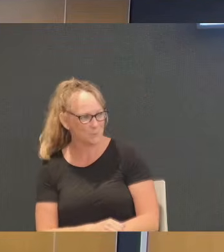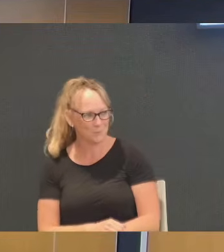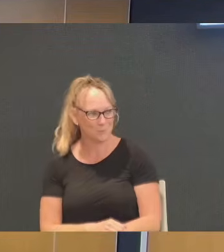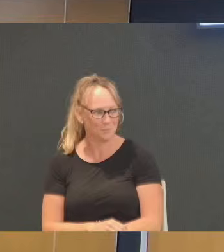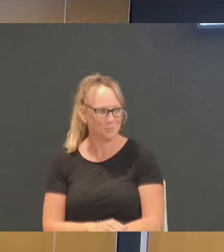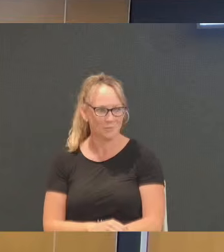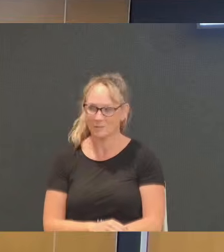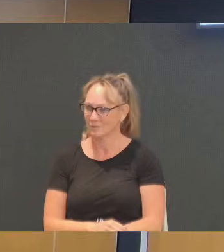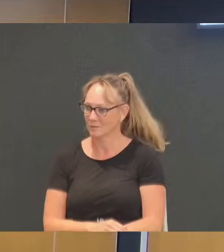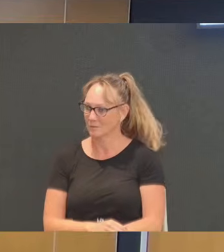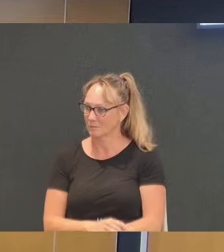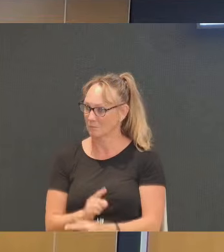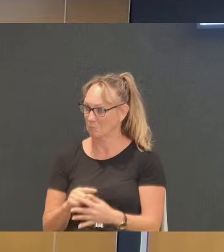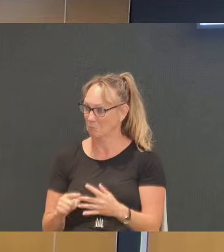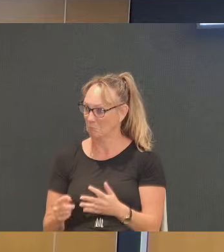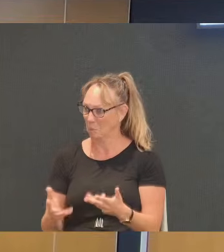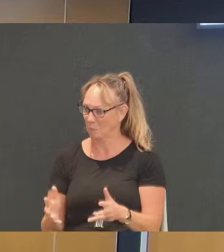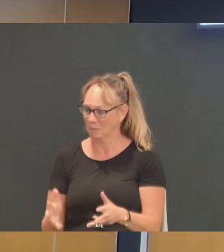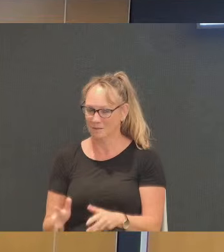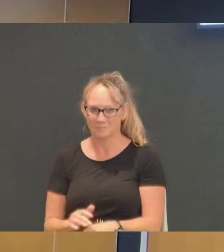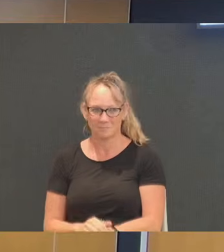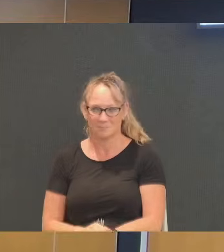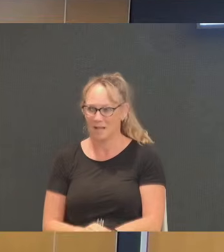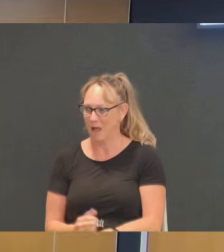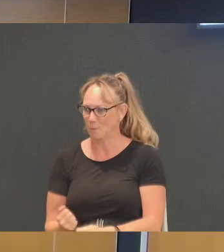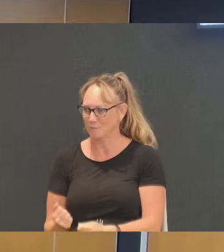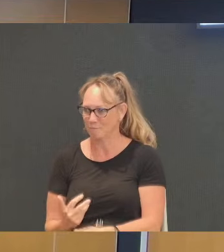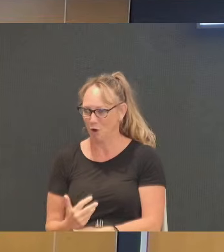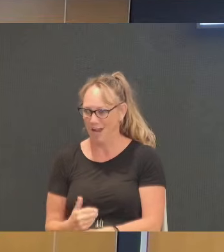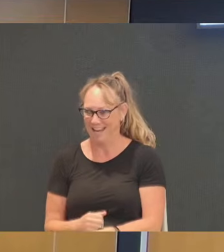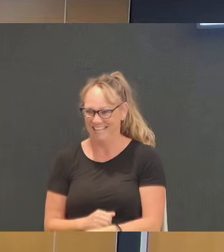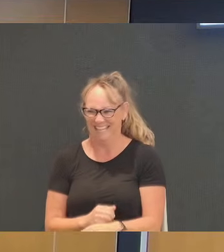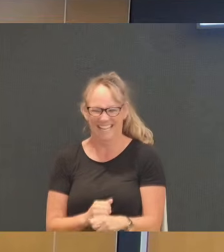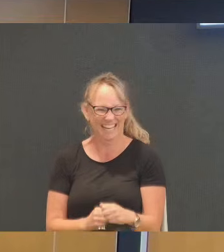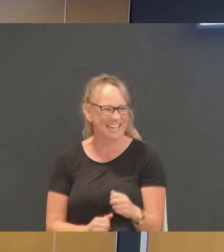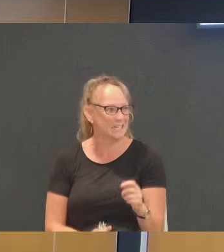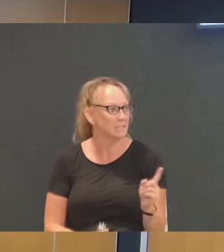were the only things that I had. Thank you. Thank you, Commissioner Driehaus. Thank you. Um, yeah,